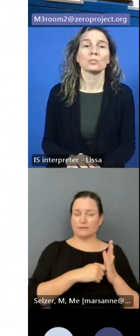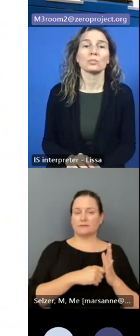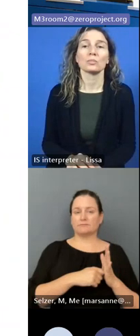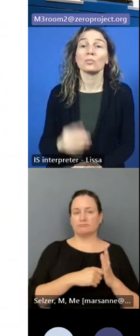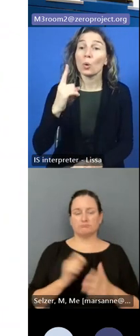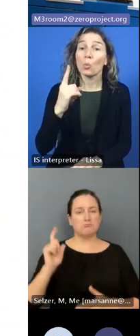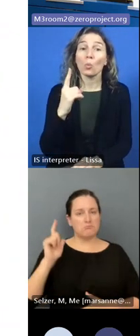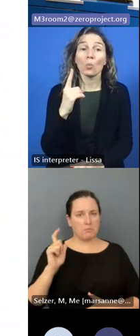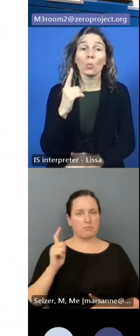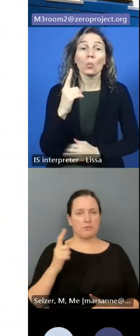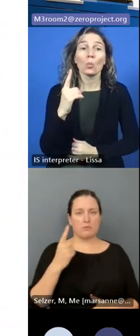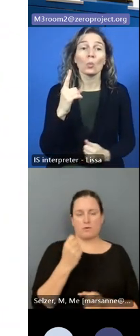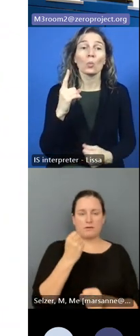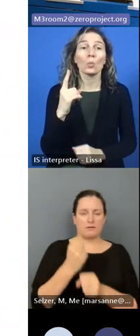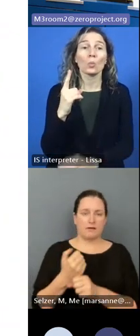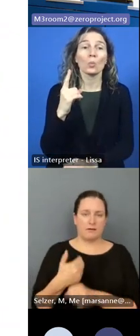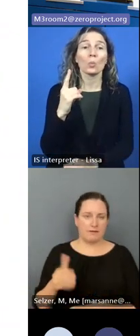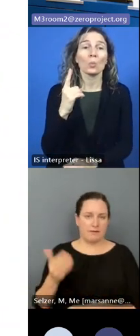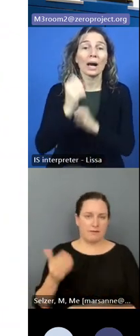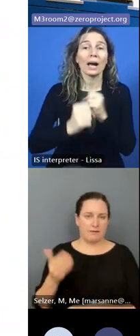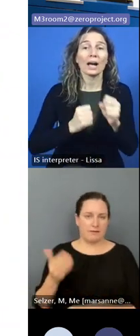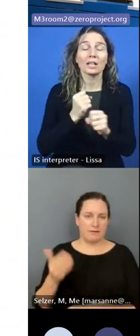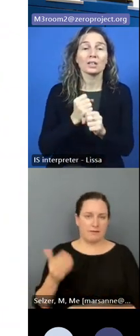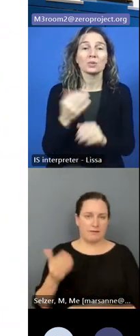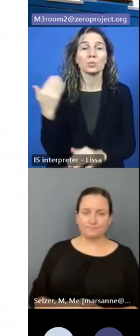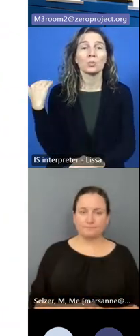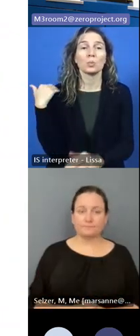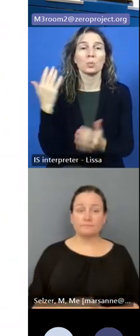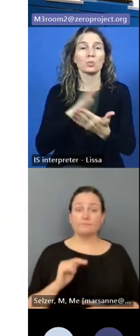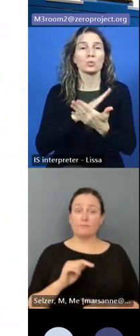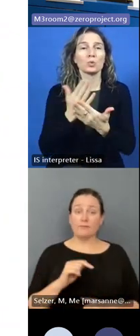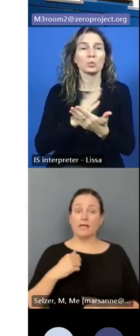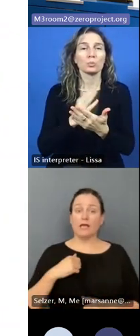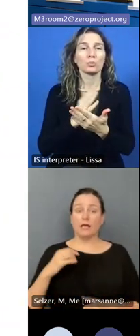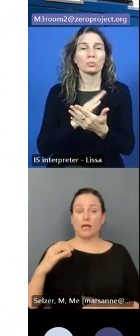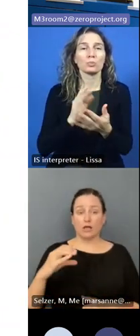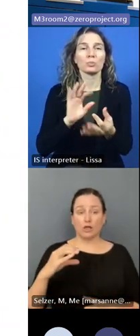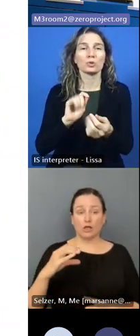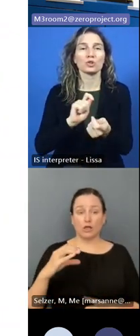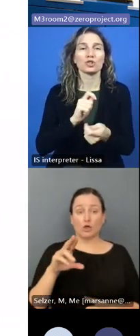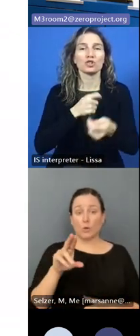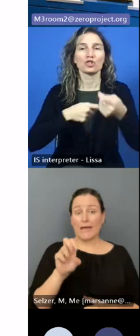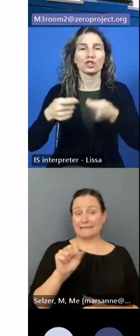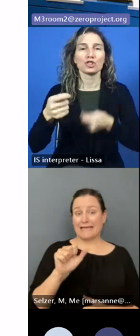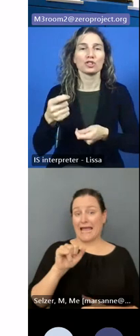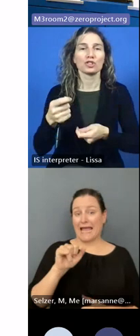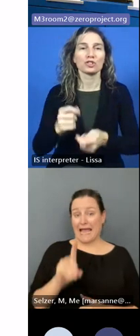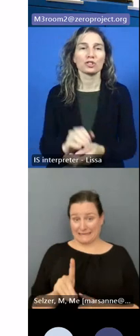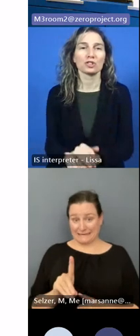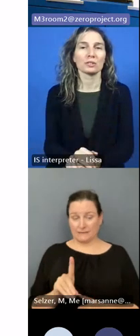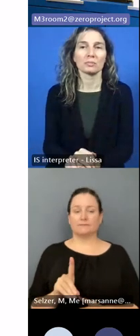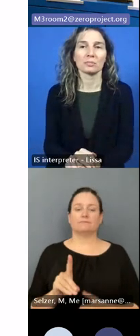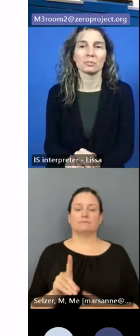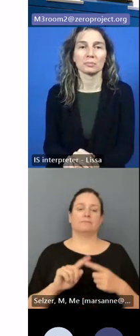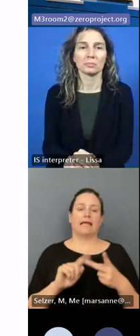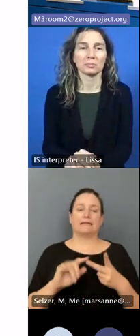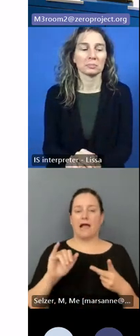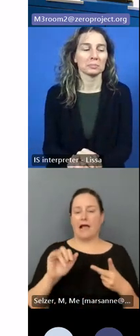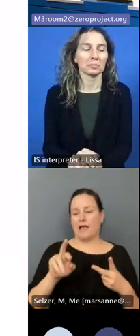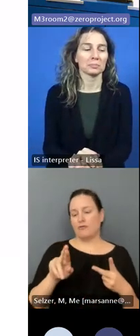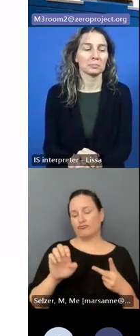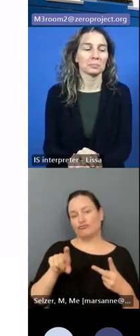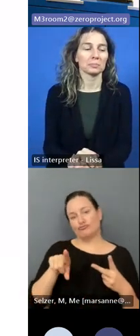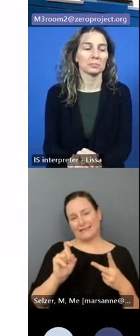a part of a unity project. This is a project where young people could try their hand at